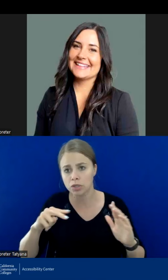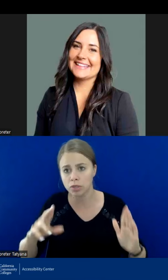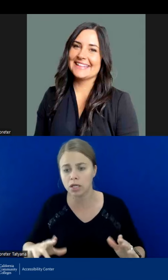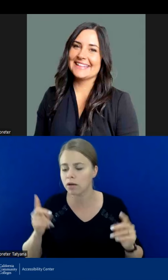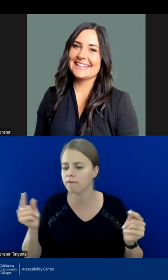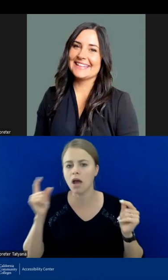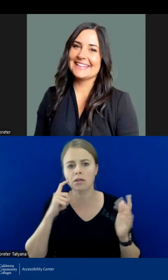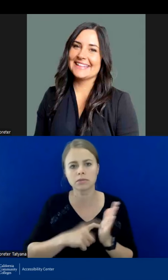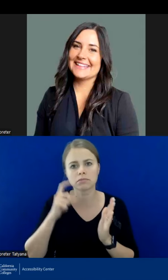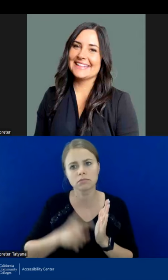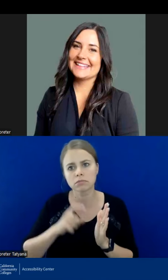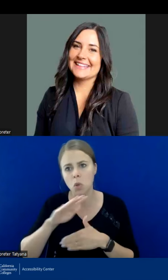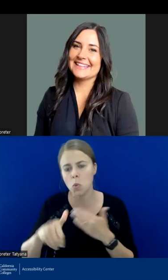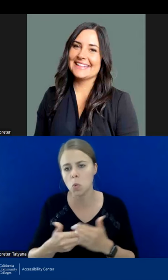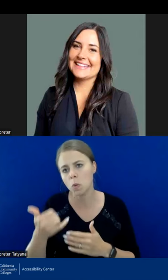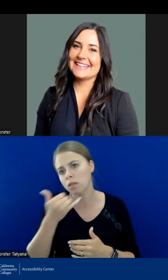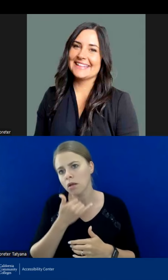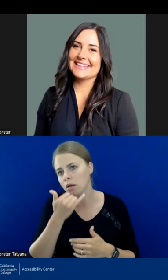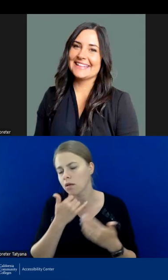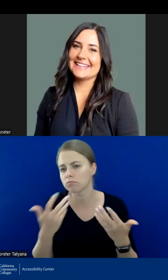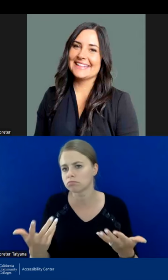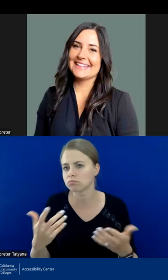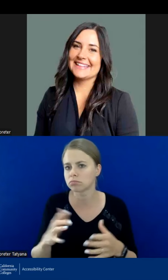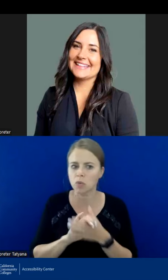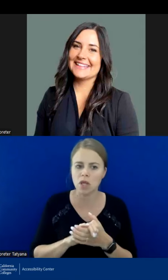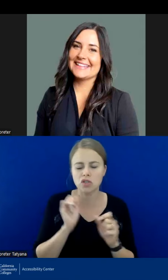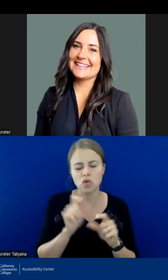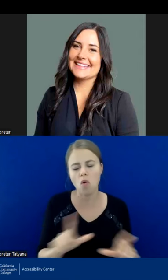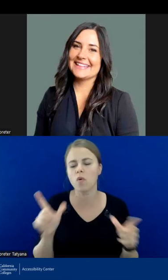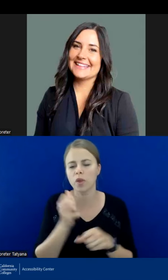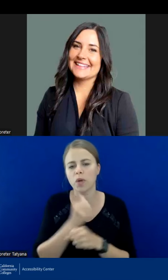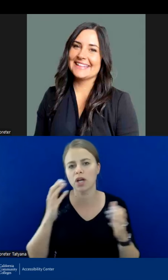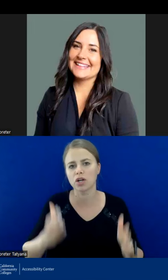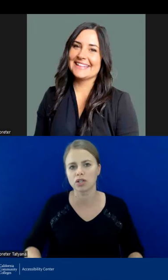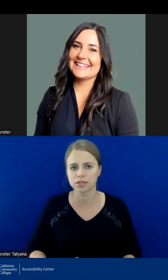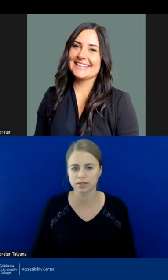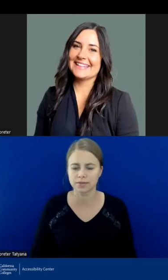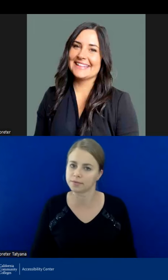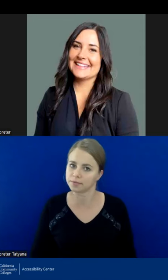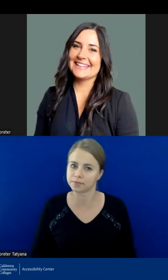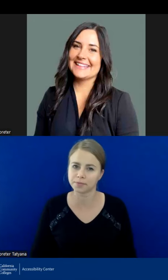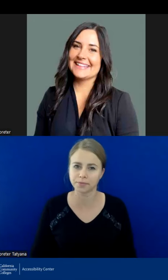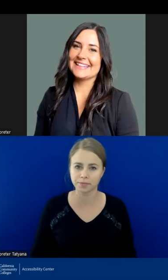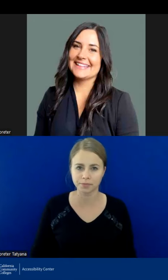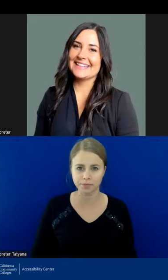So, thank you congratulations, you are the winners.